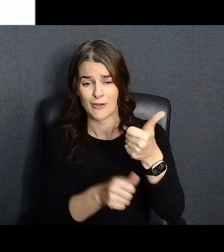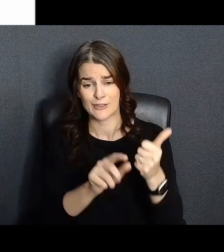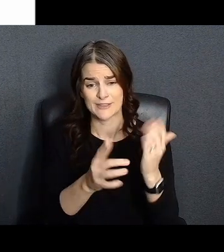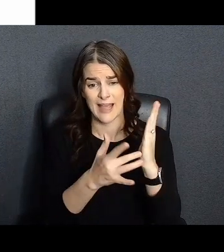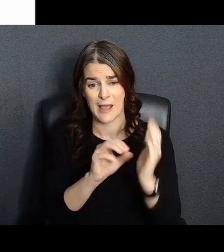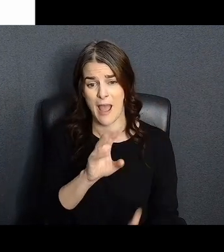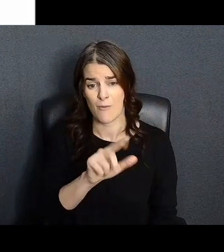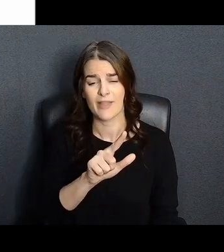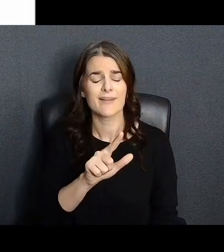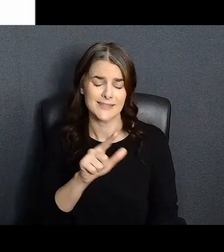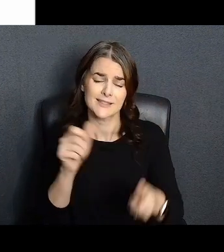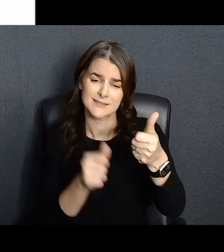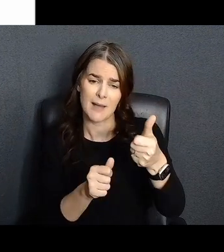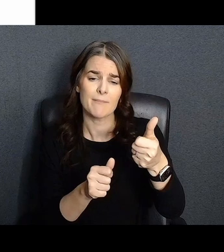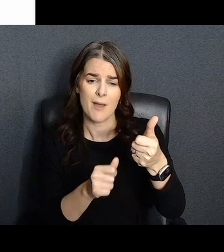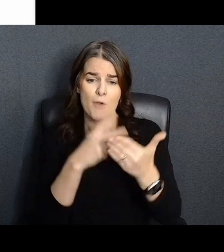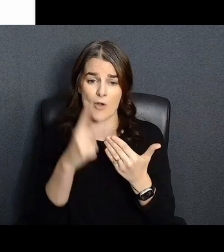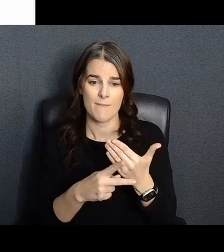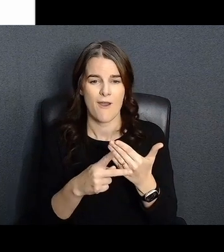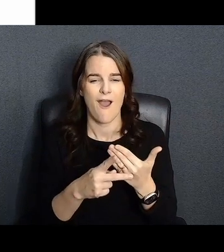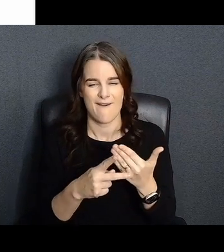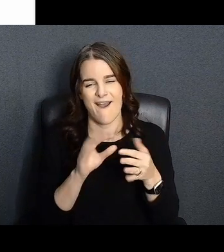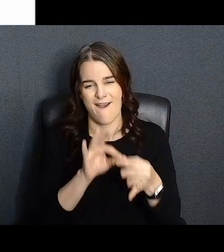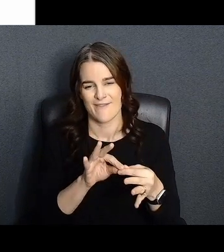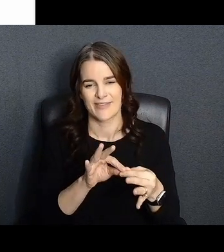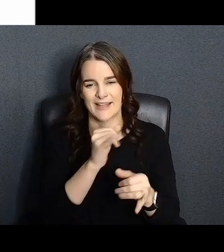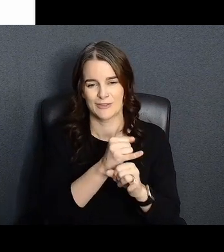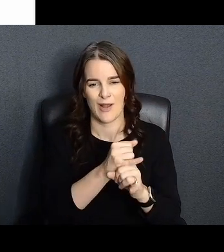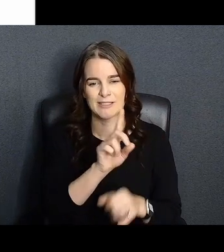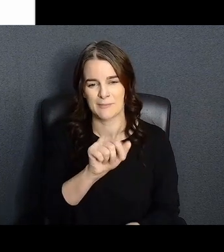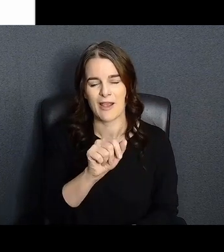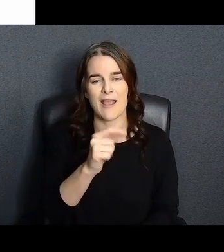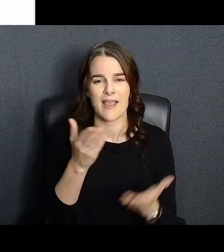TechOWL is a subprogram of the Institute on Disabilities at Temple University, so there's lots